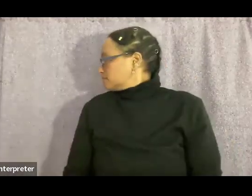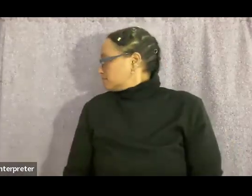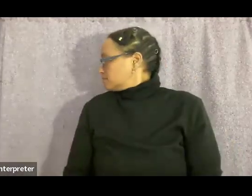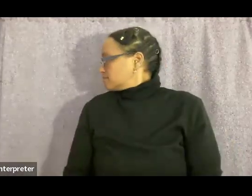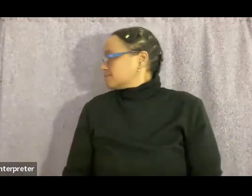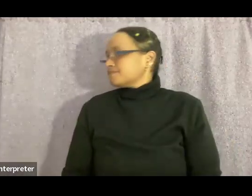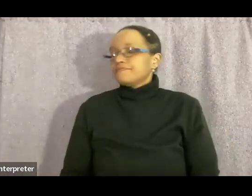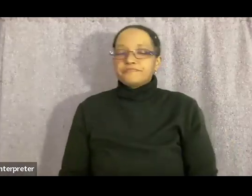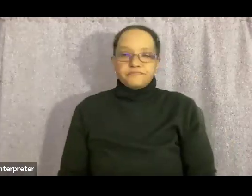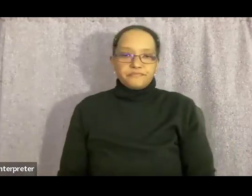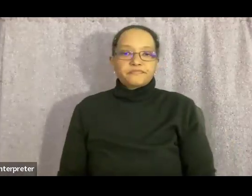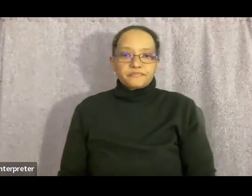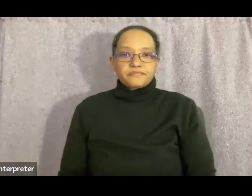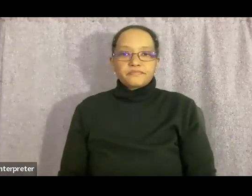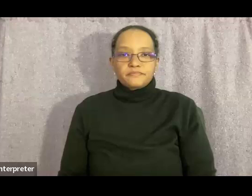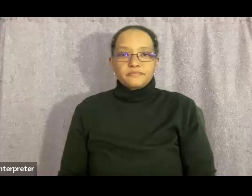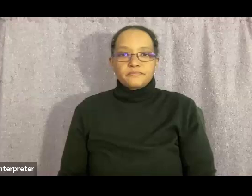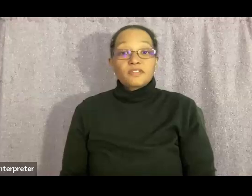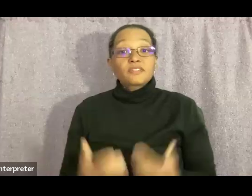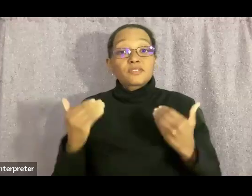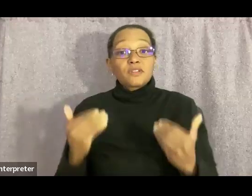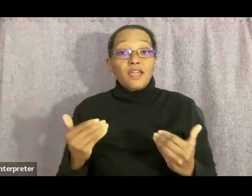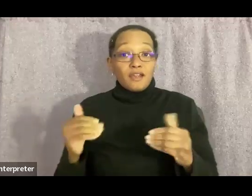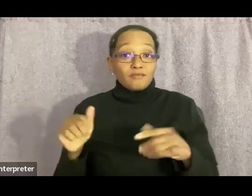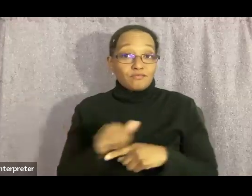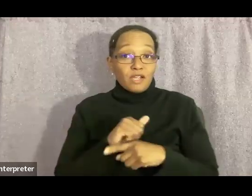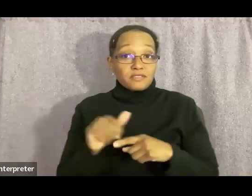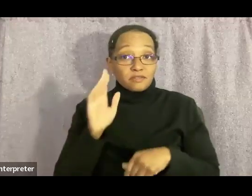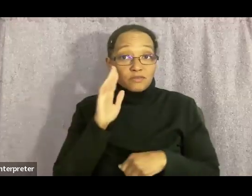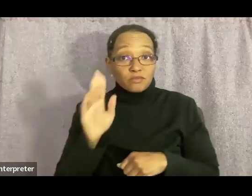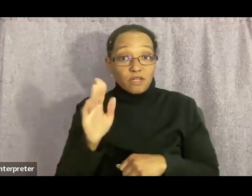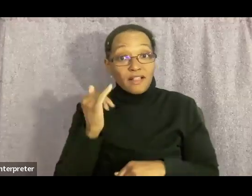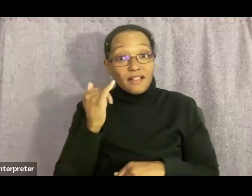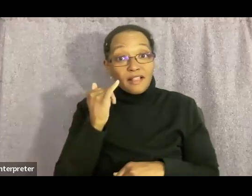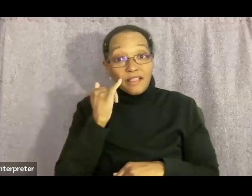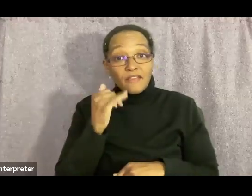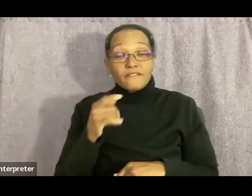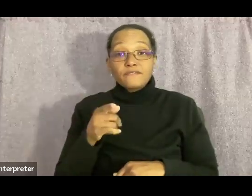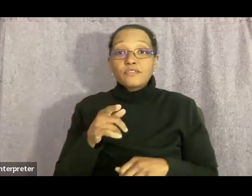All righty? So, let's go for it. And if you're doing the rotation, I'll let you know when to switch sides.